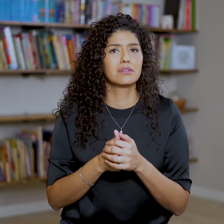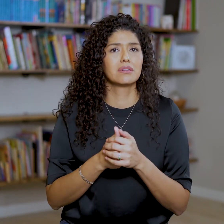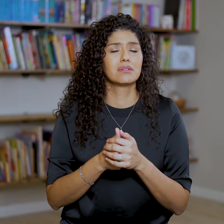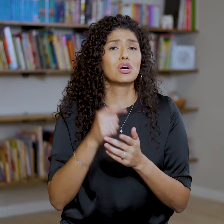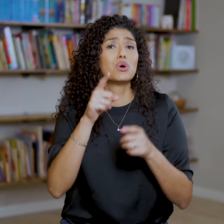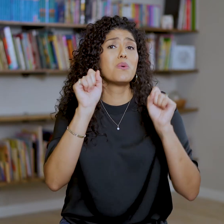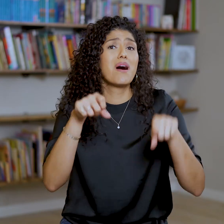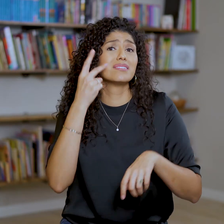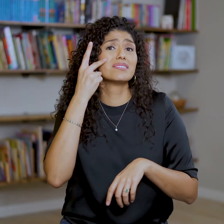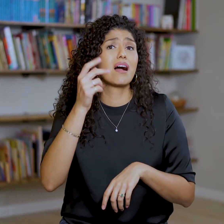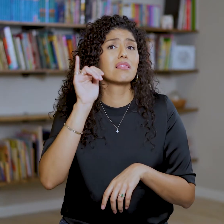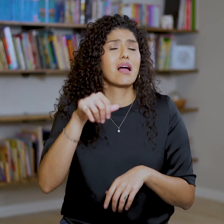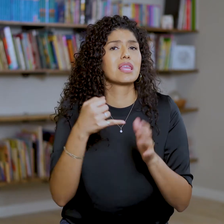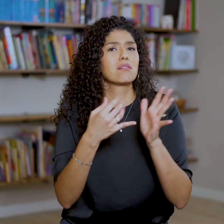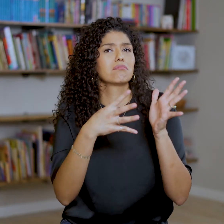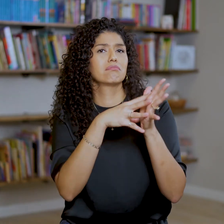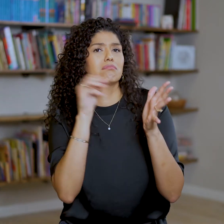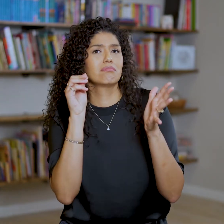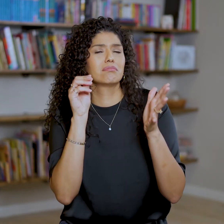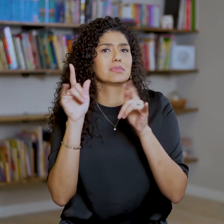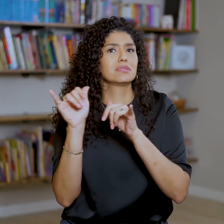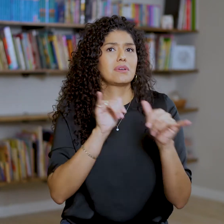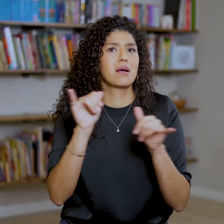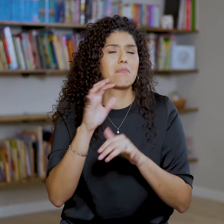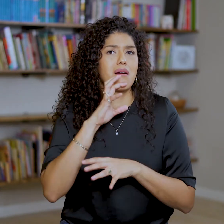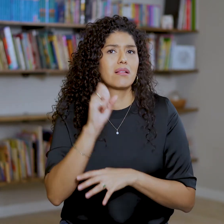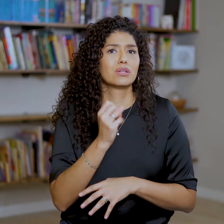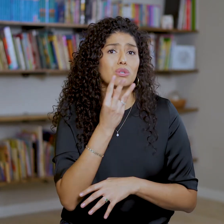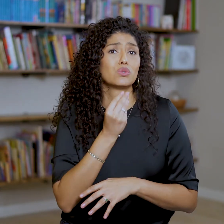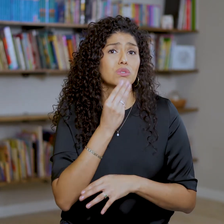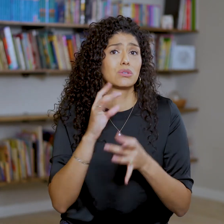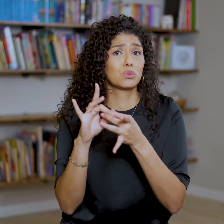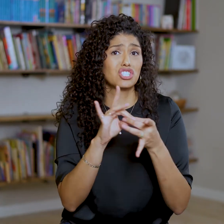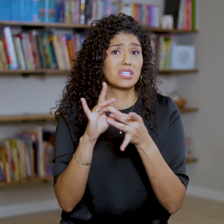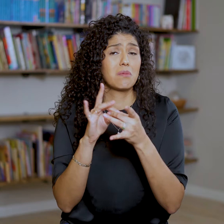you can see that it follows the ancient Jewish relationship